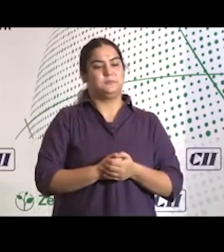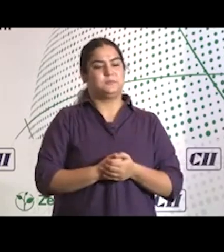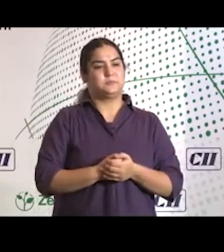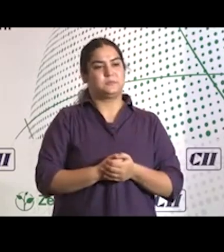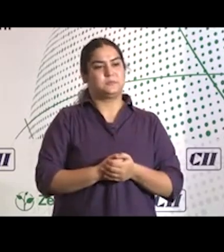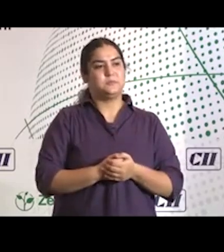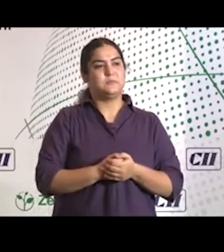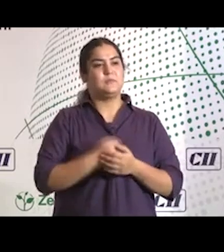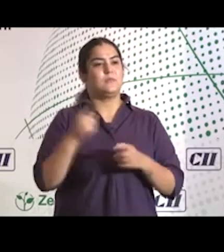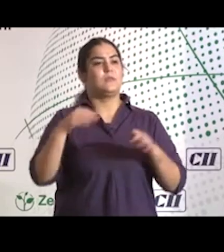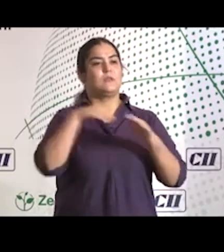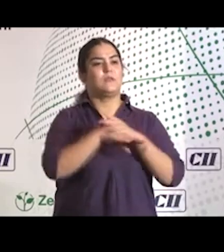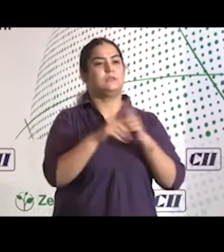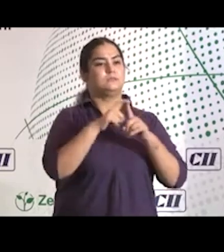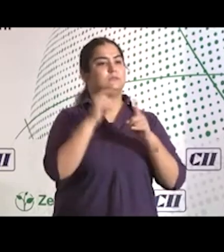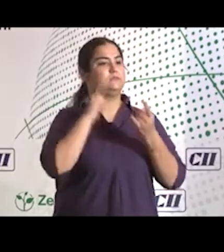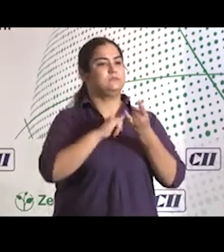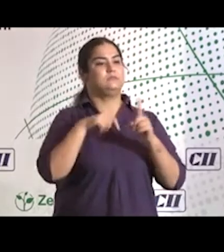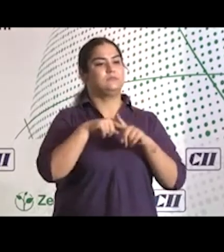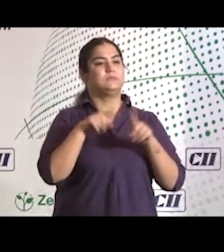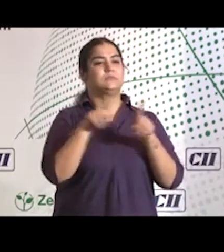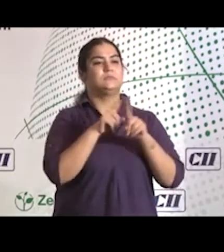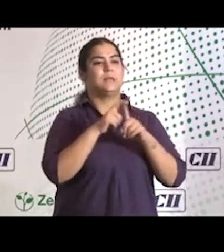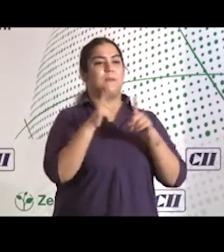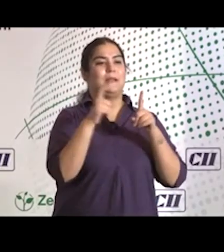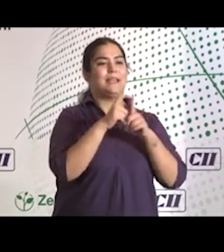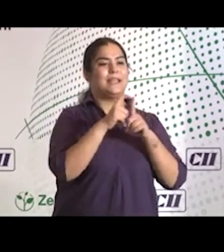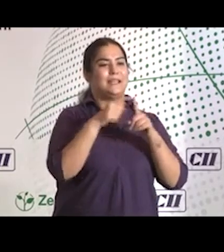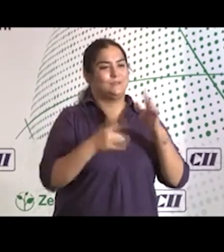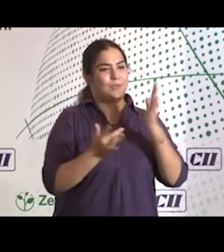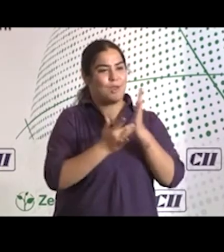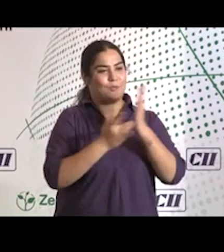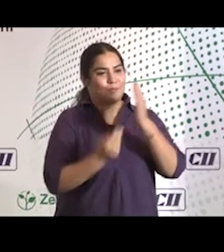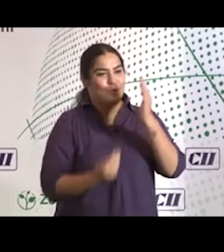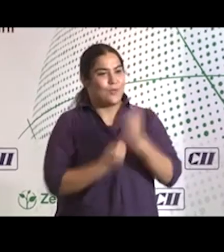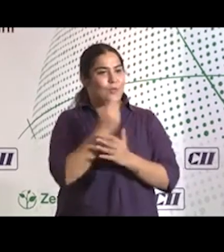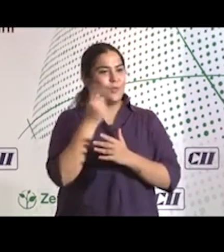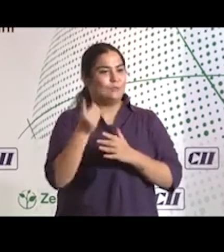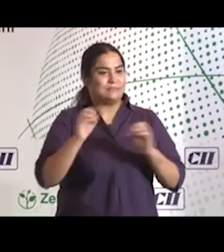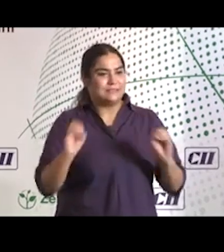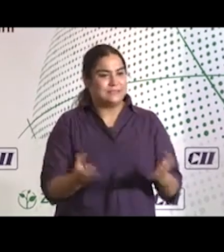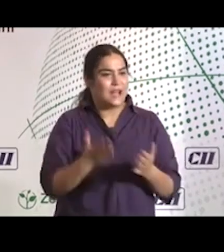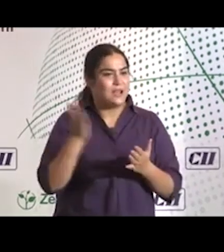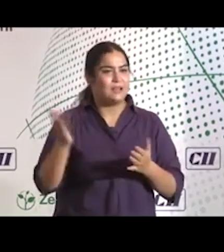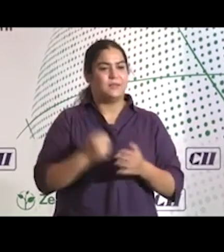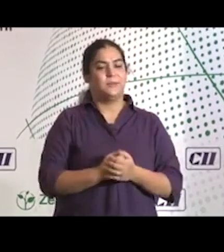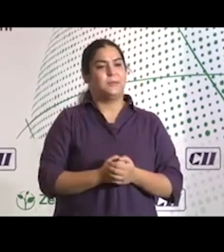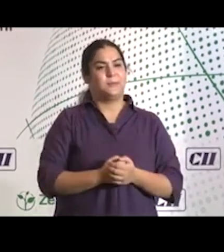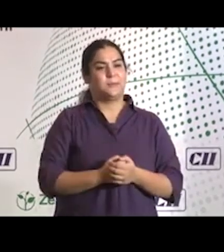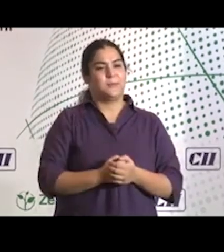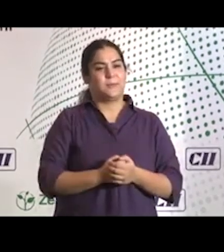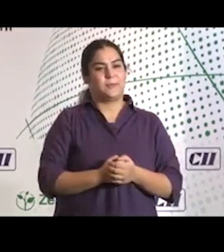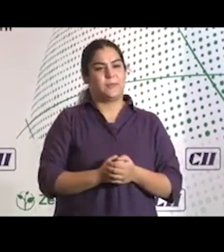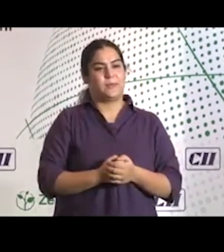this Digital Impact Square, which is a